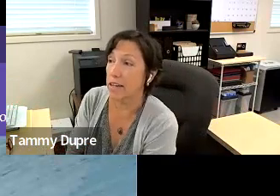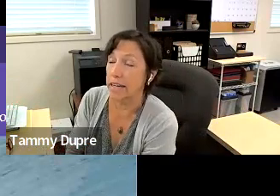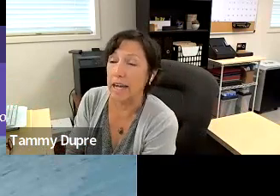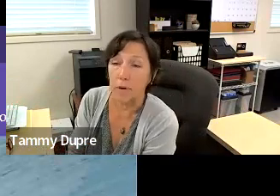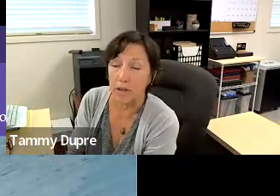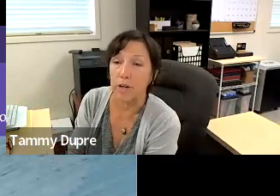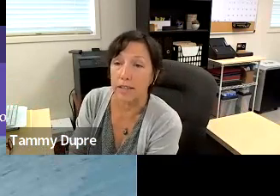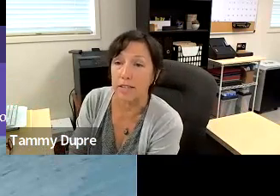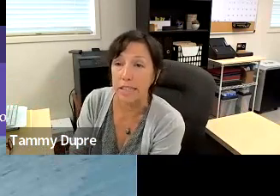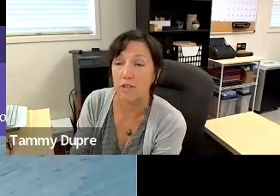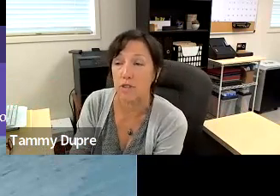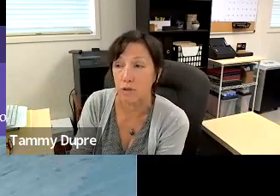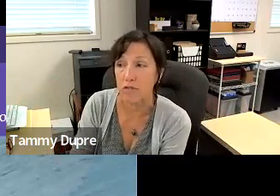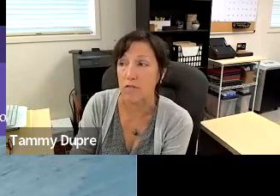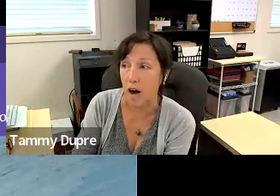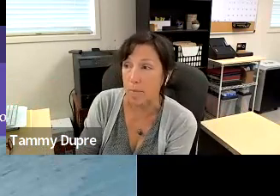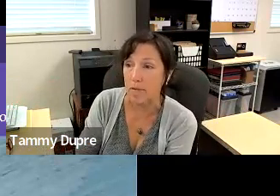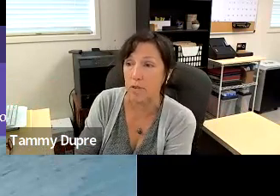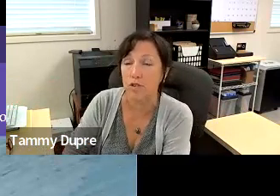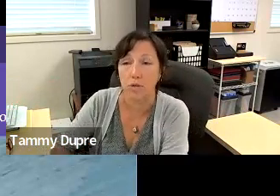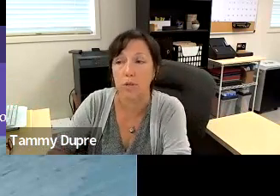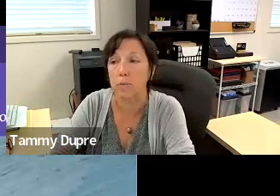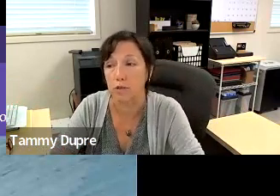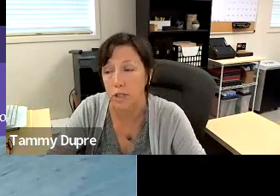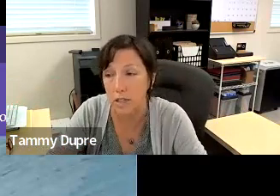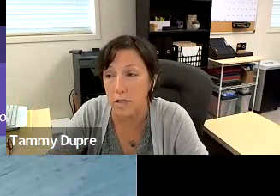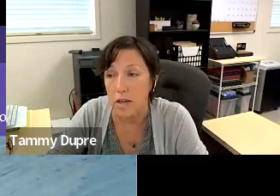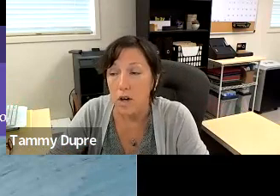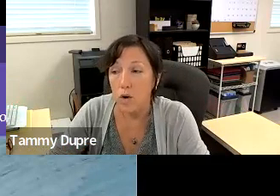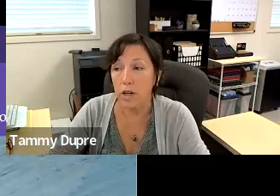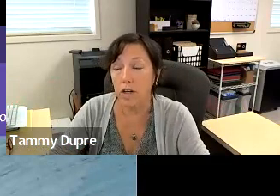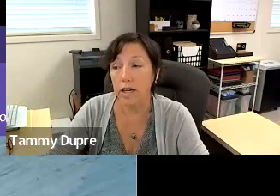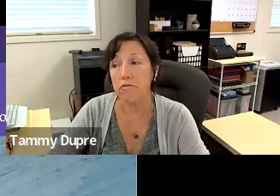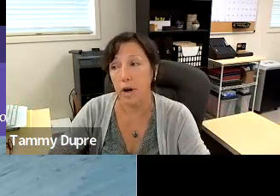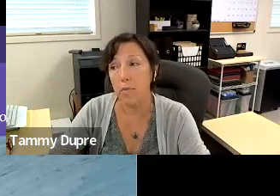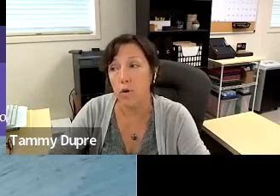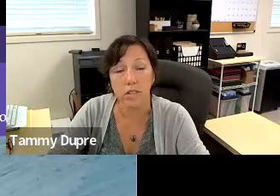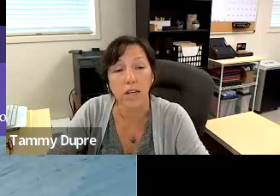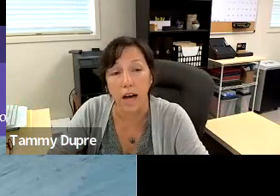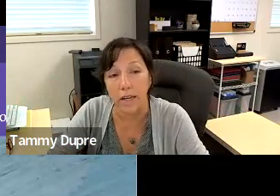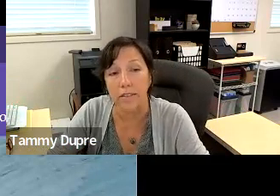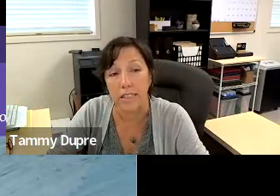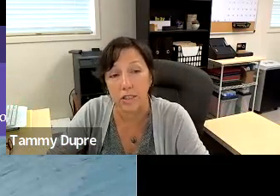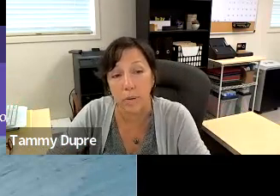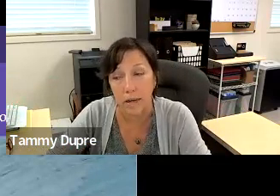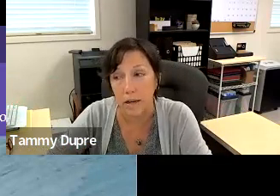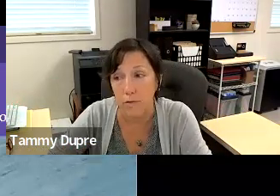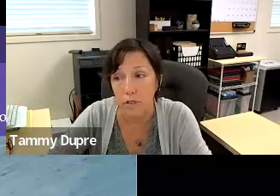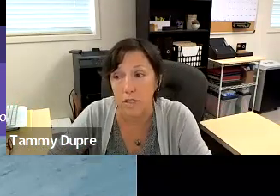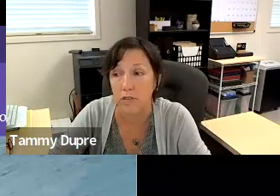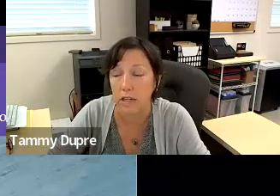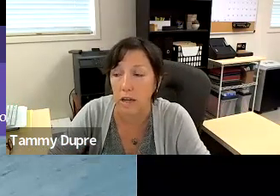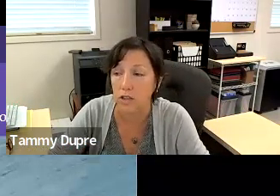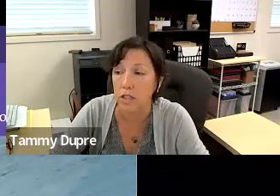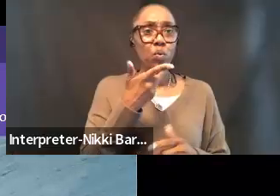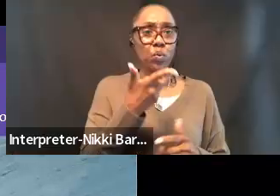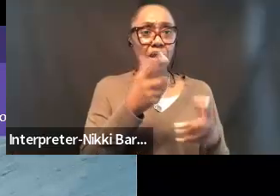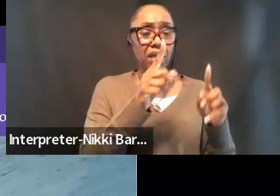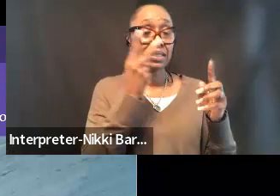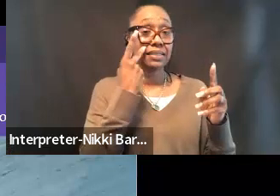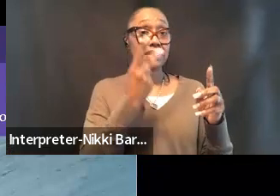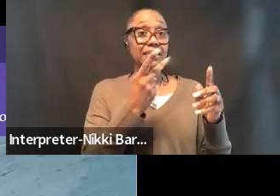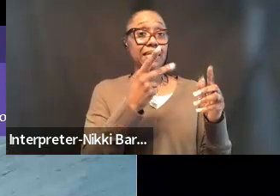And, and how it creates the least restrictive environment for the student with special needs. We're gonna look at a framework to guide decision making for assistive technology.